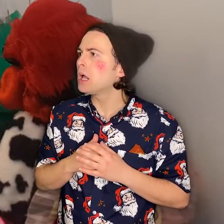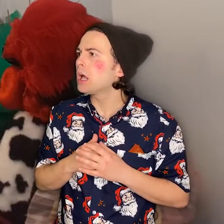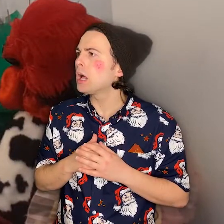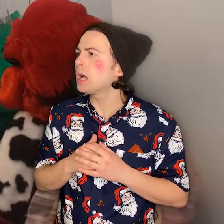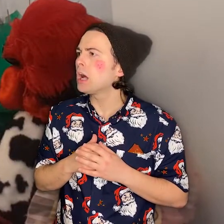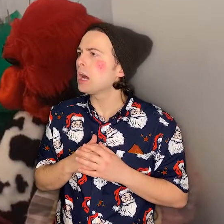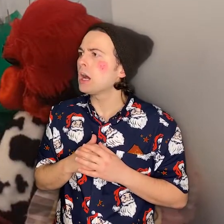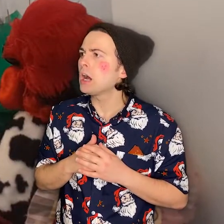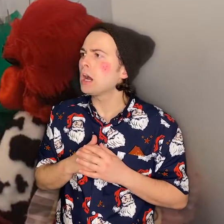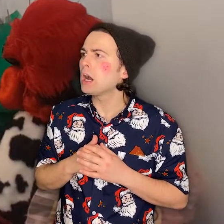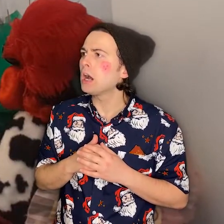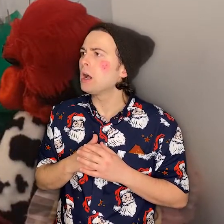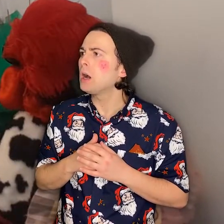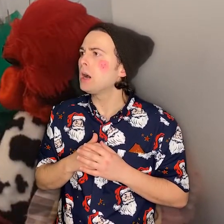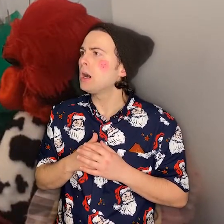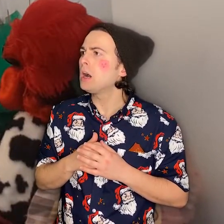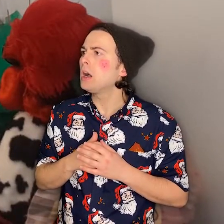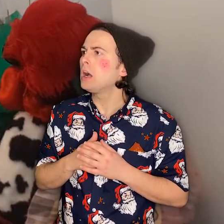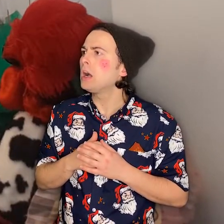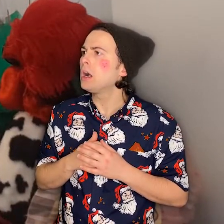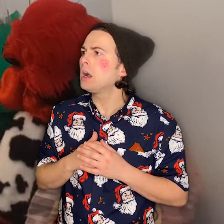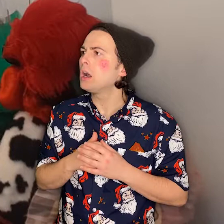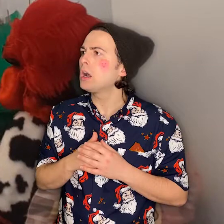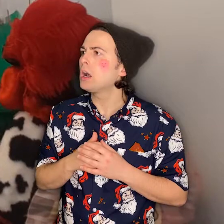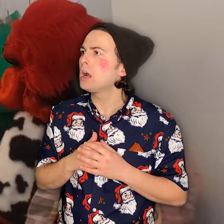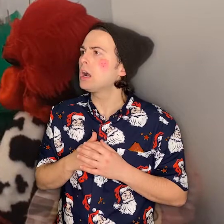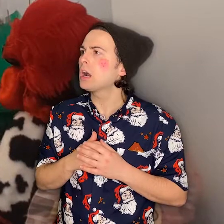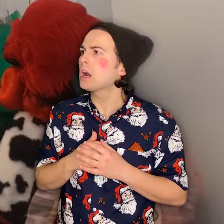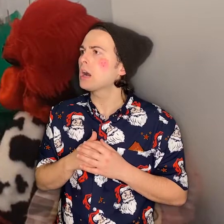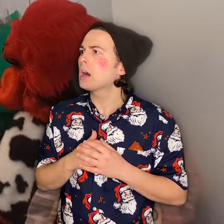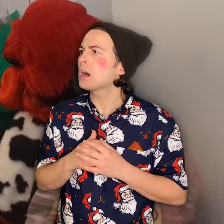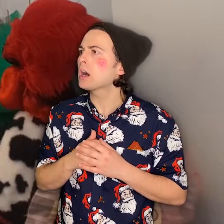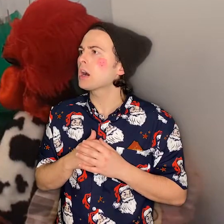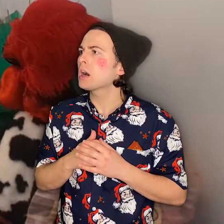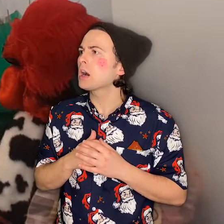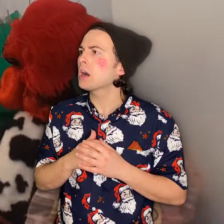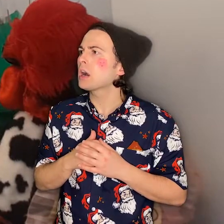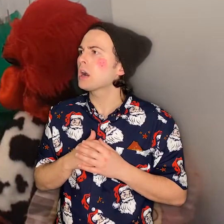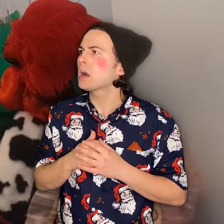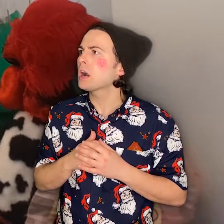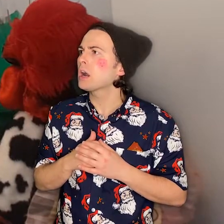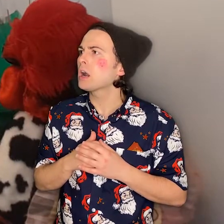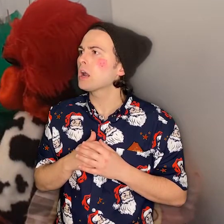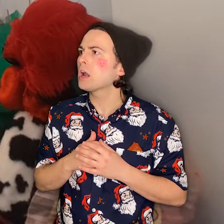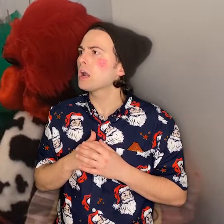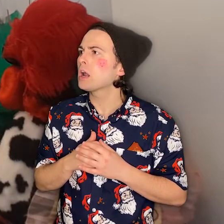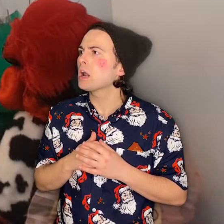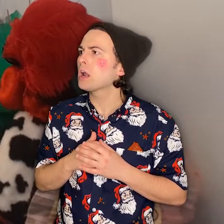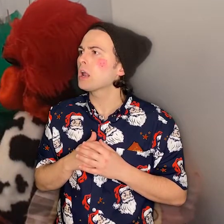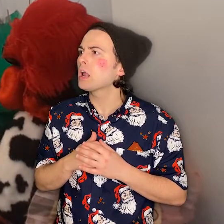She has been banging on for years about becoming a Real Dame of Pantoland but between me and you